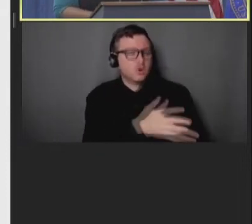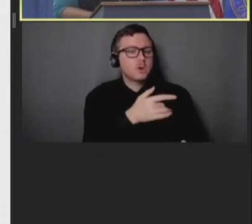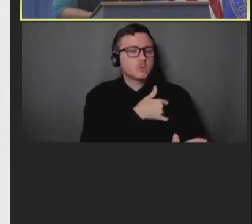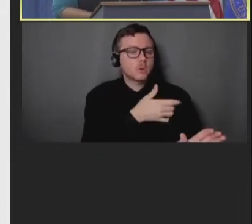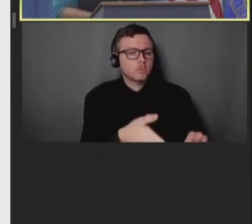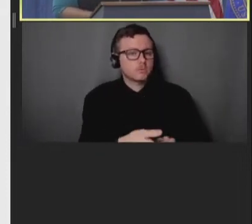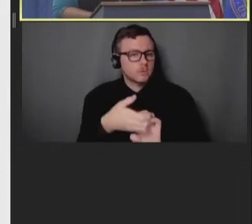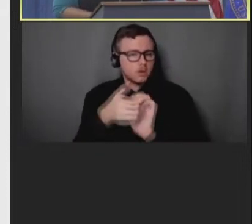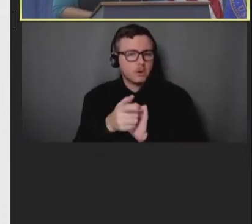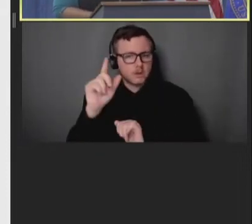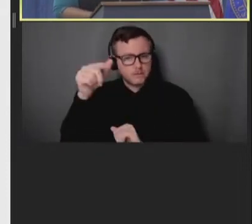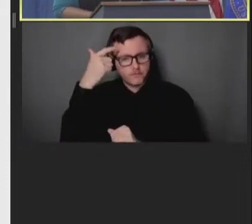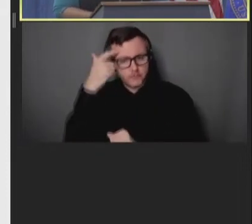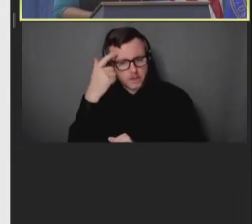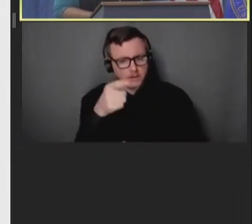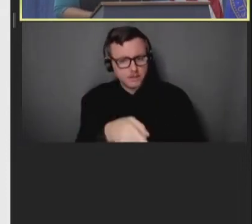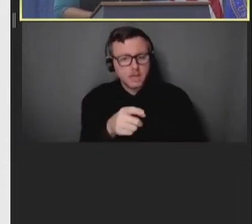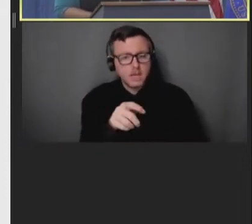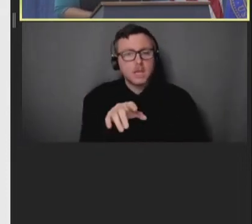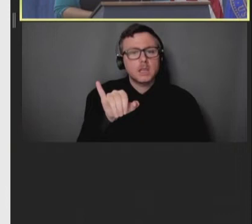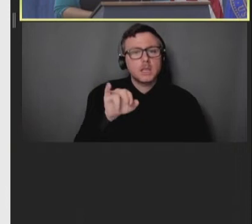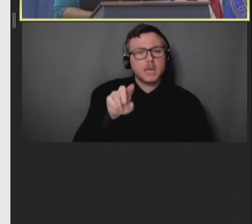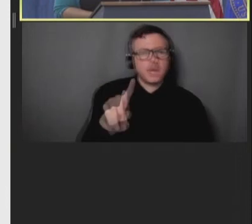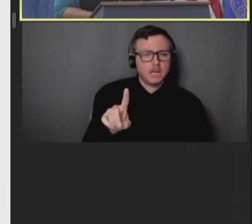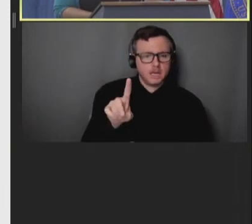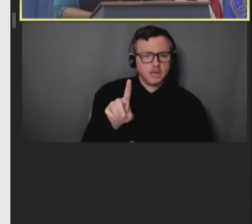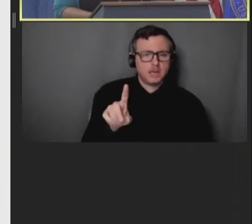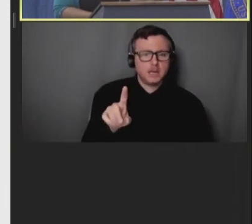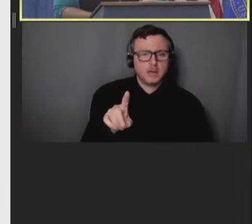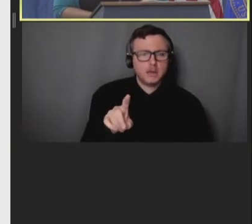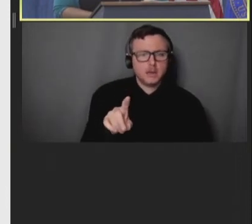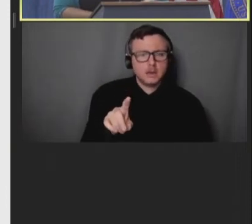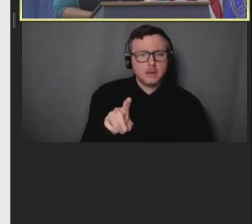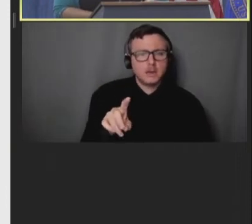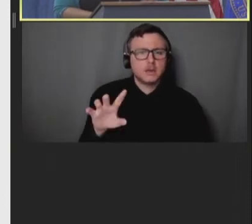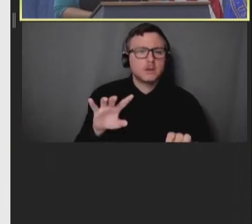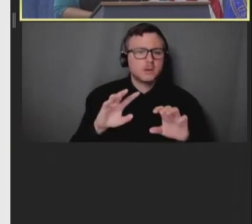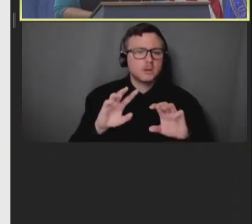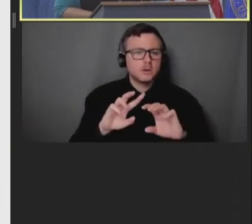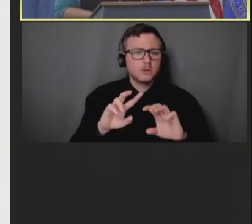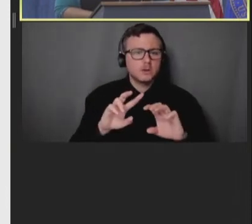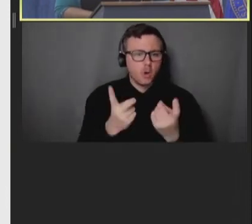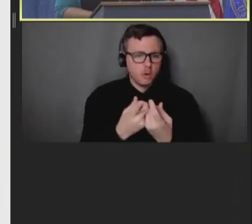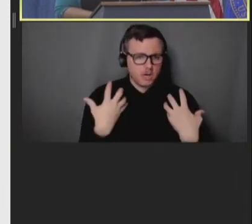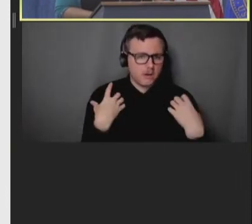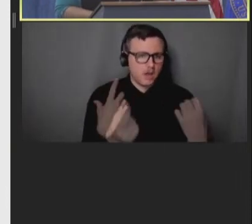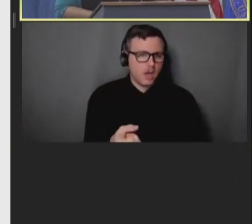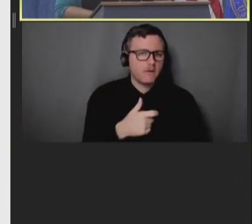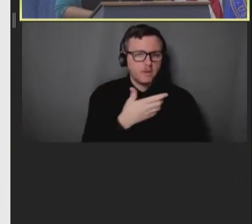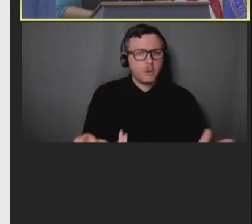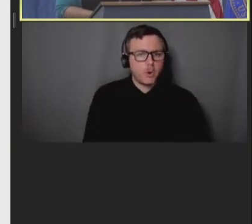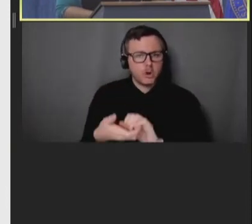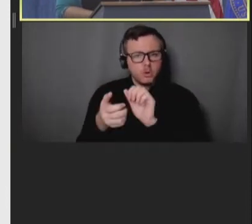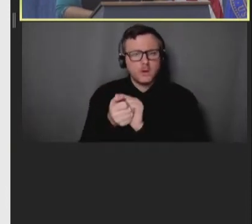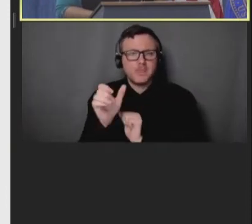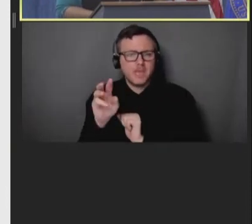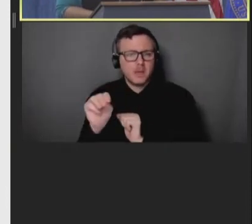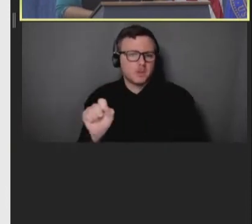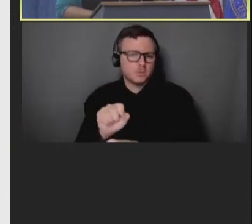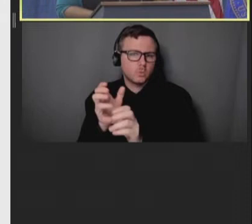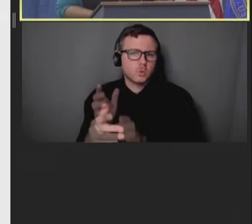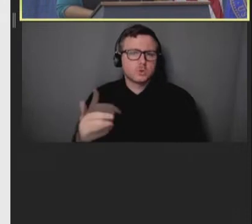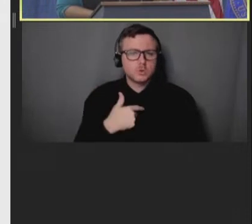partnered with EMS workers for -- to service high-risk homebound individuals who wanted the